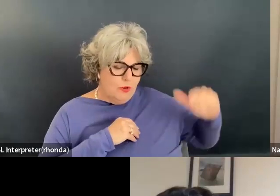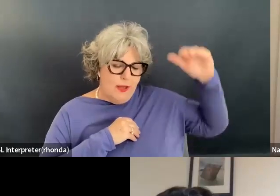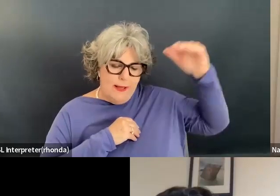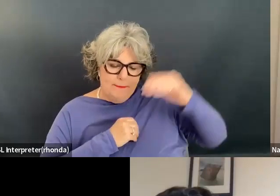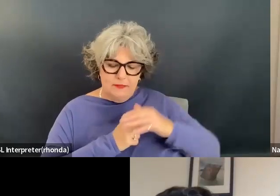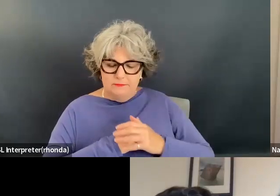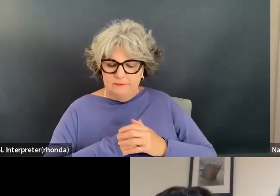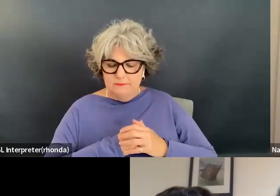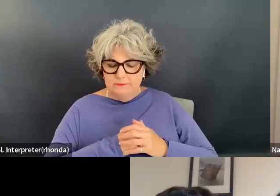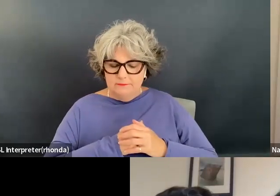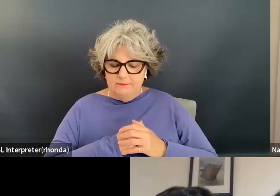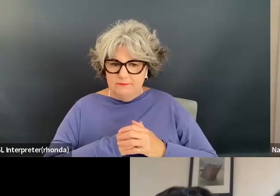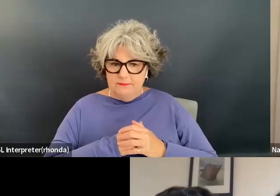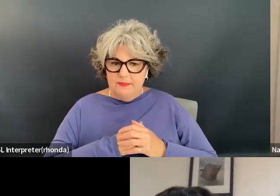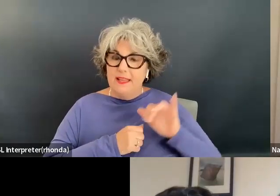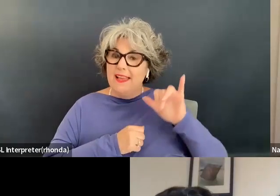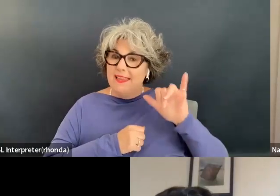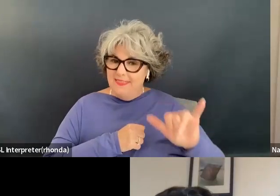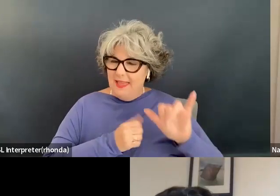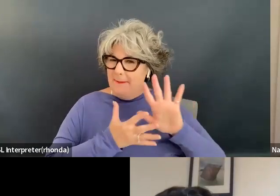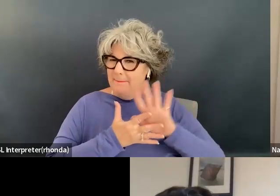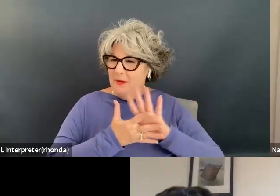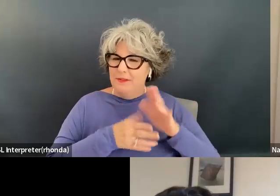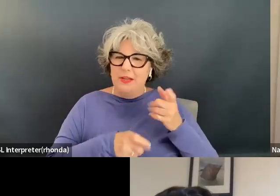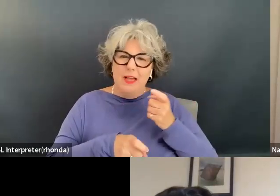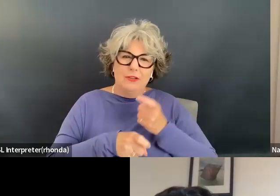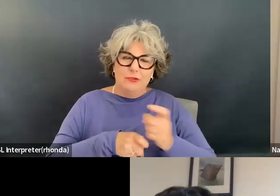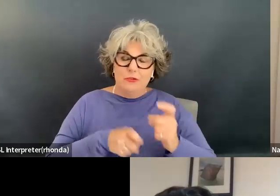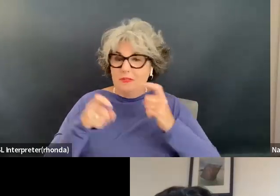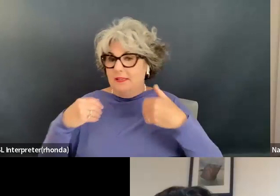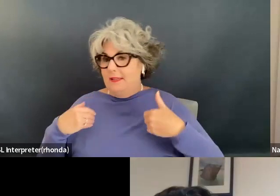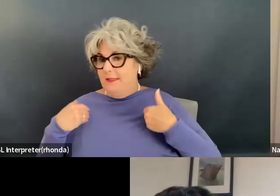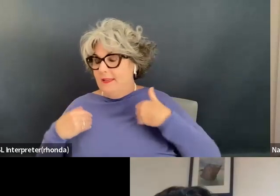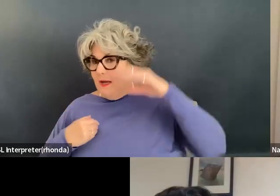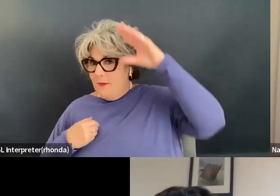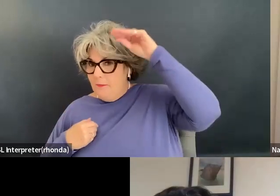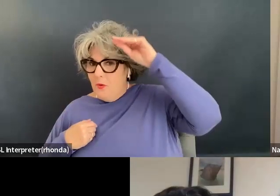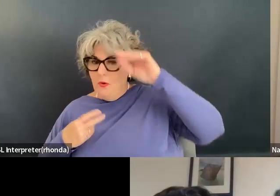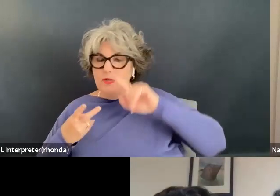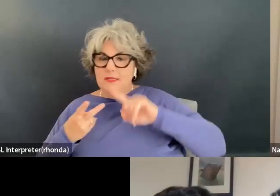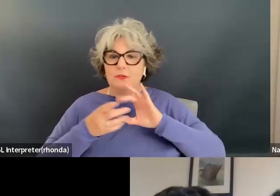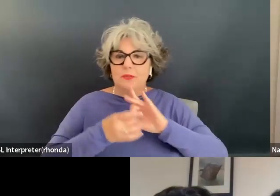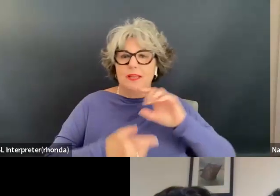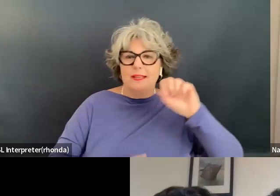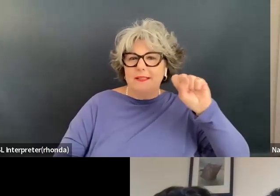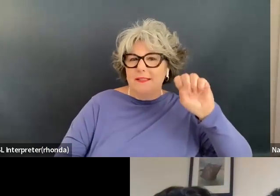That tiny laughter is just a joke between the teens because it's like about something sexual and it's - Right.